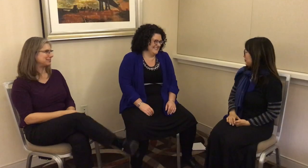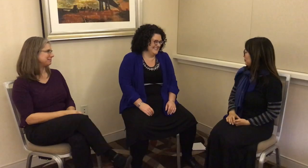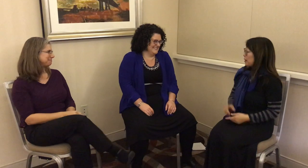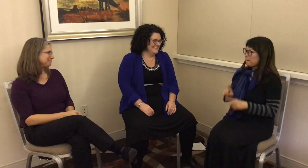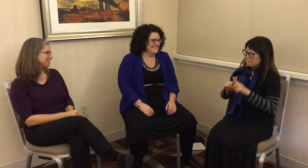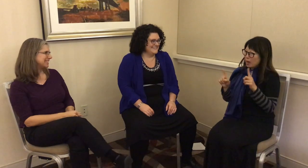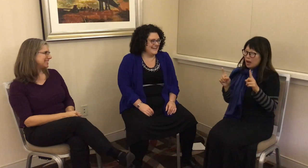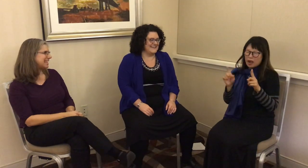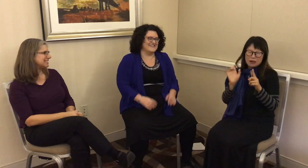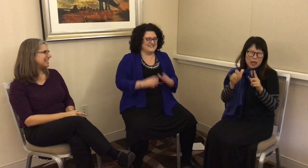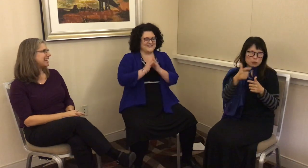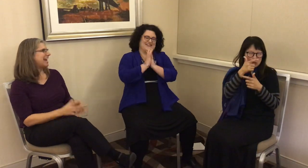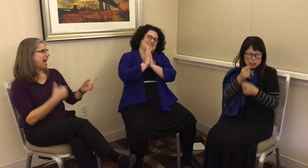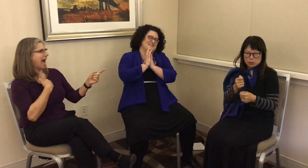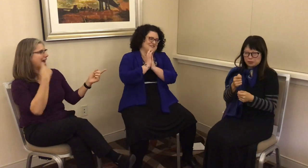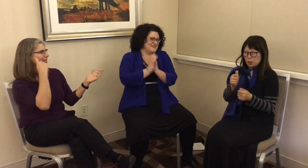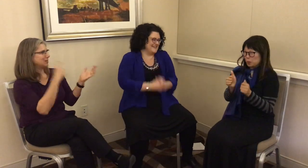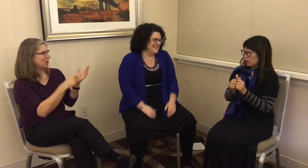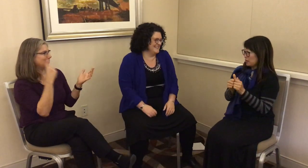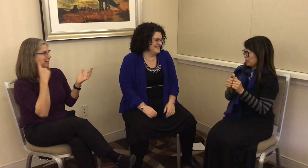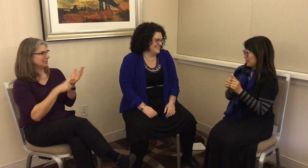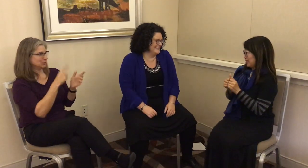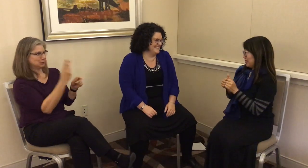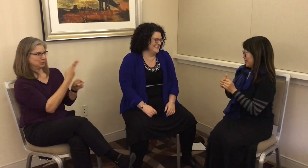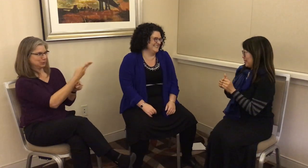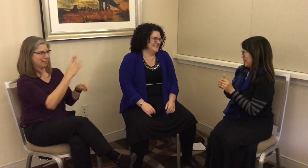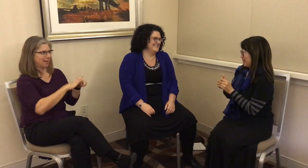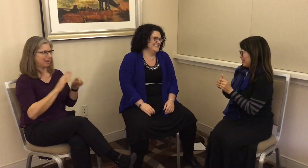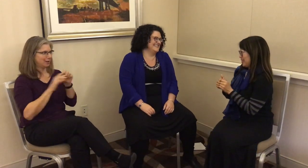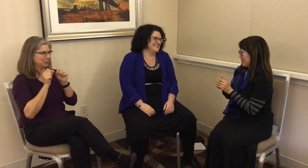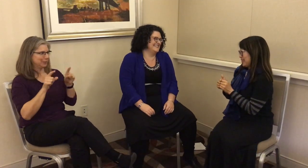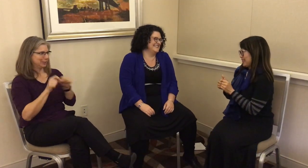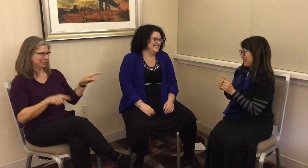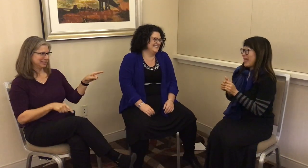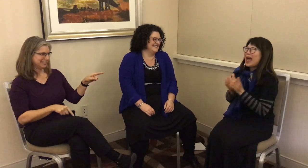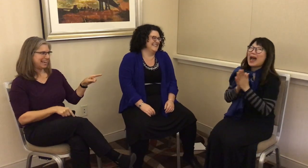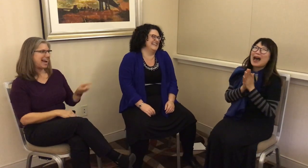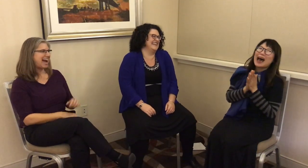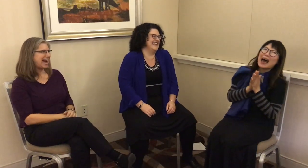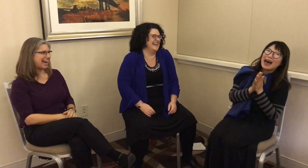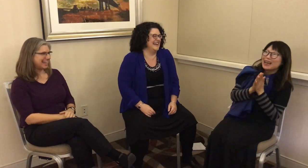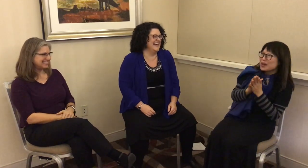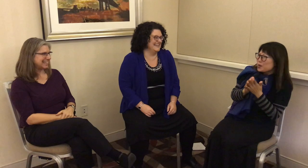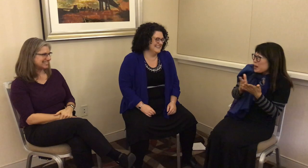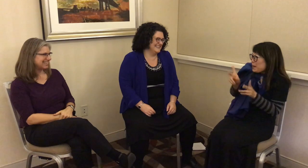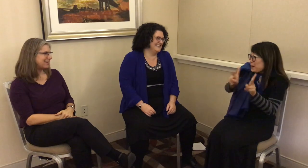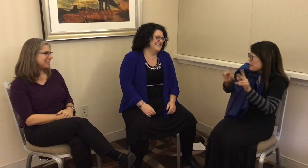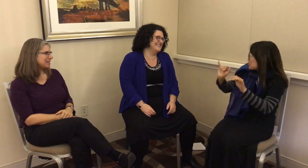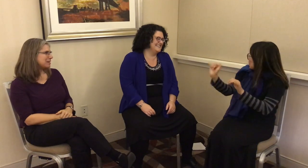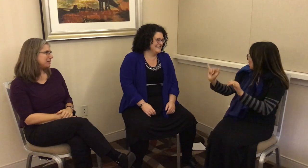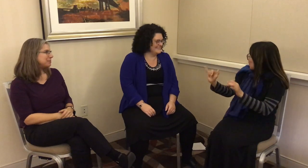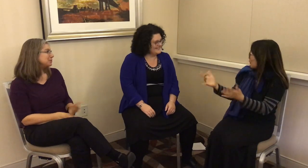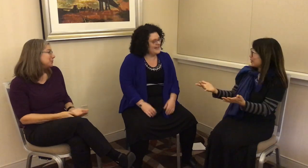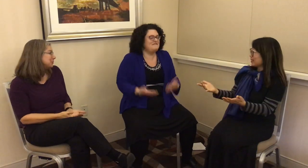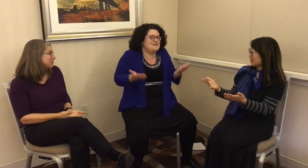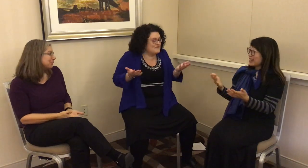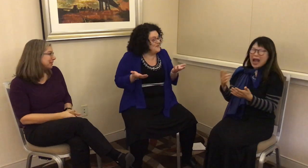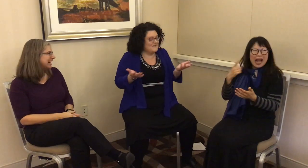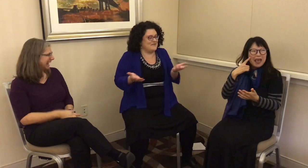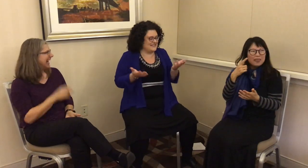gifs. G: I noticed you use a lot of gifs on Twitter. L: Yeah. Well, people do, too. G: No, everyone does, yeah.